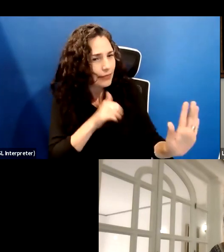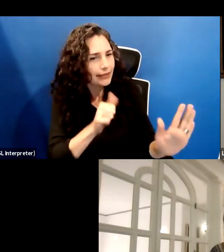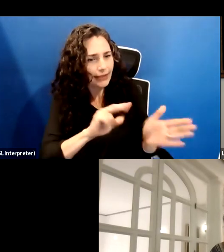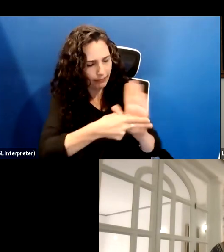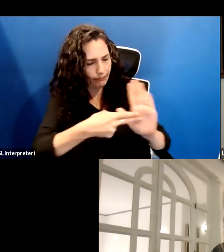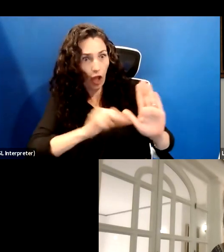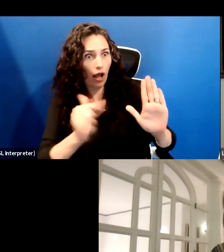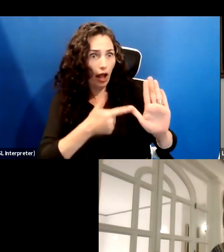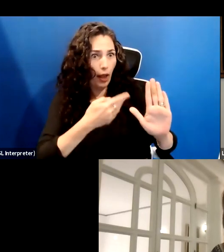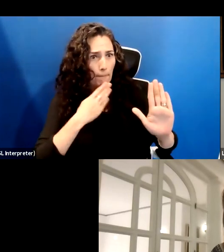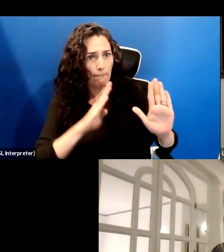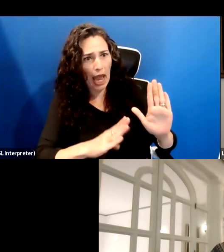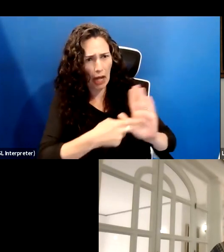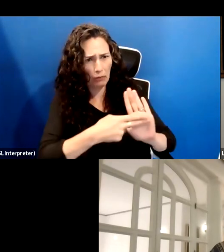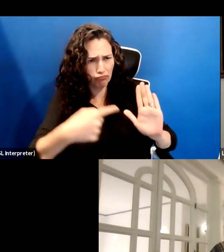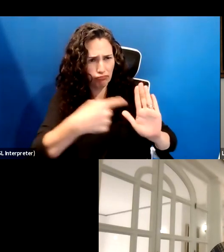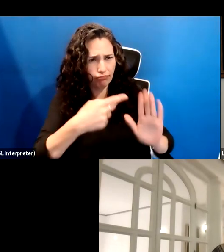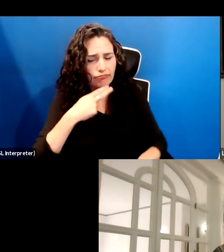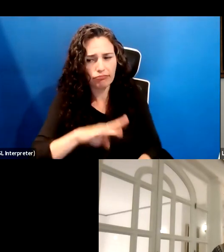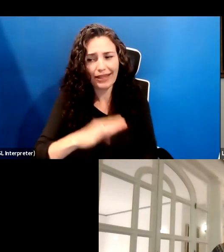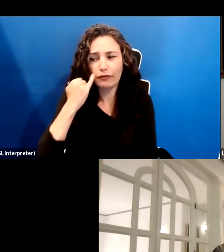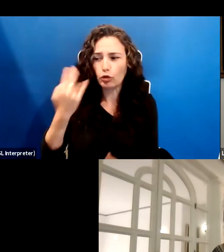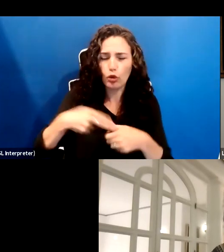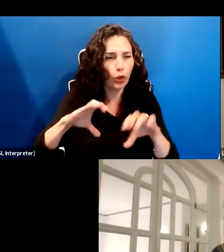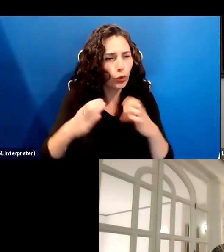if you join a group like this or if you decide to, you know,